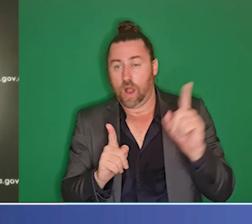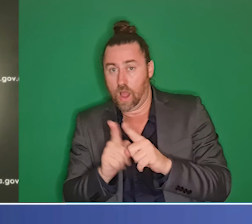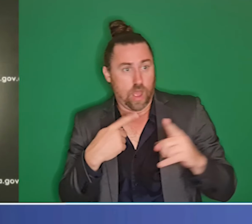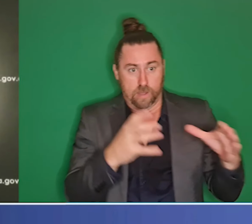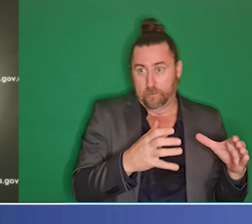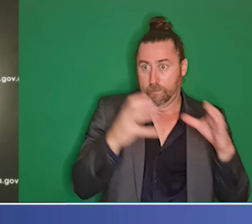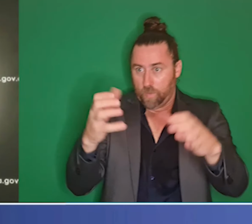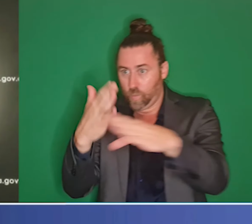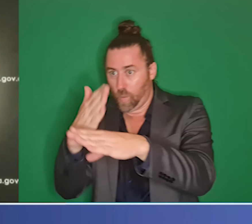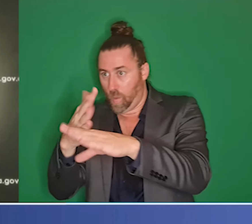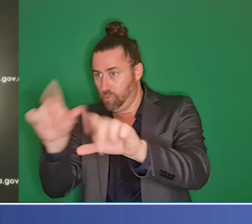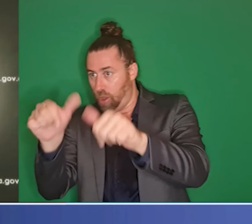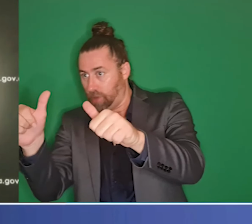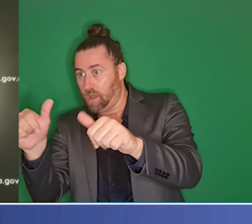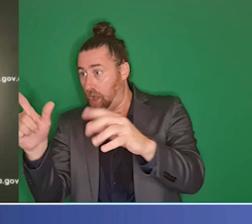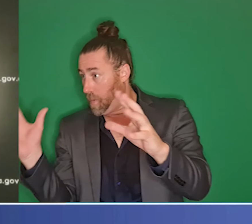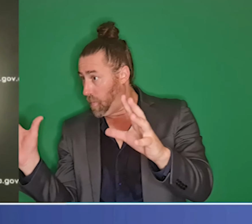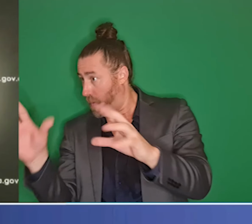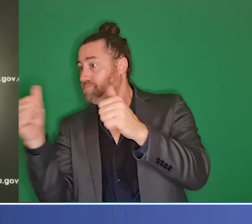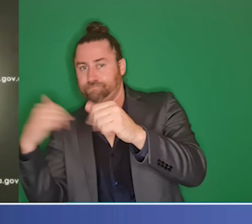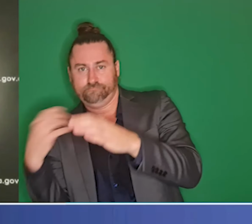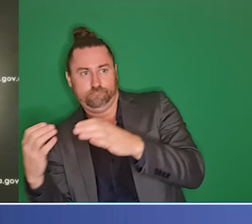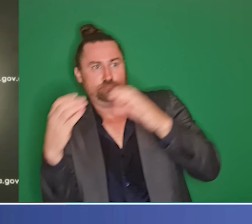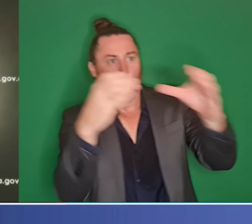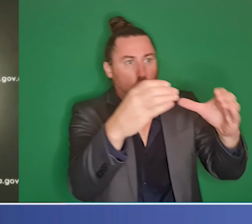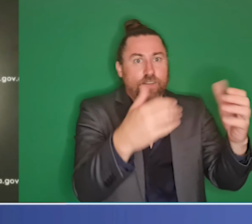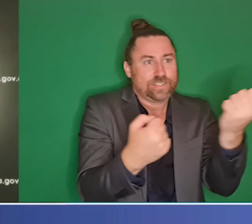The third part of the plan in terms of workforce support